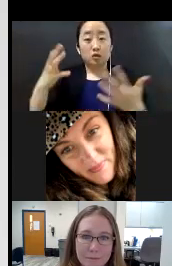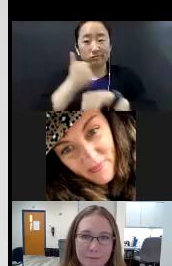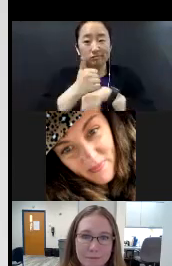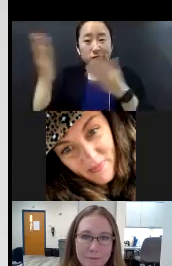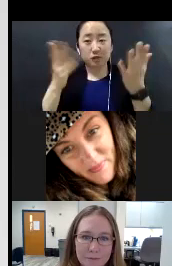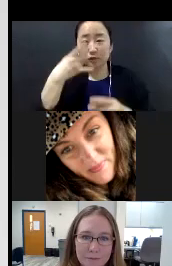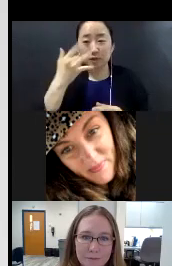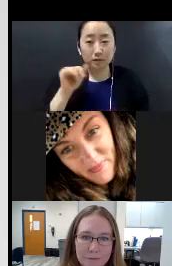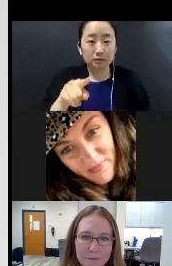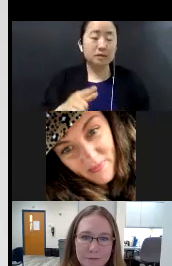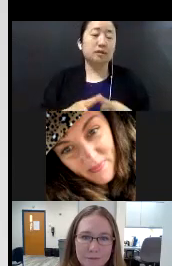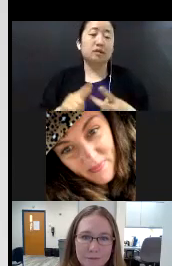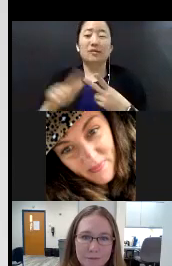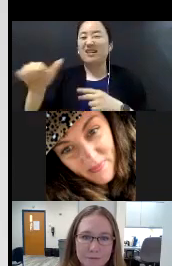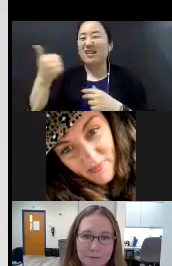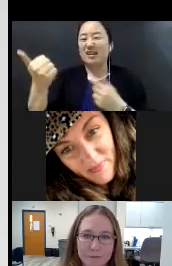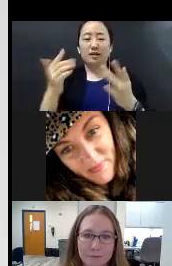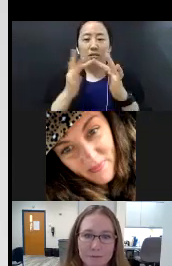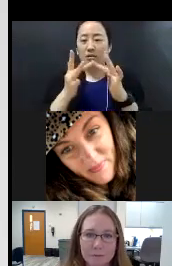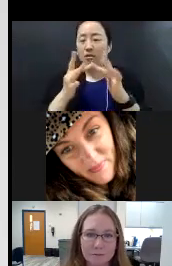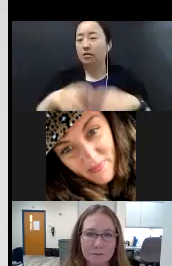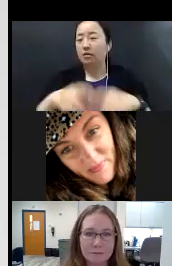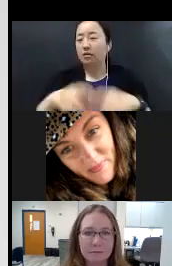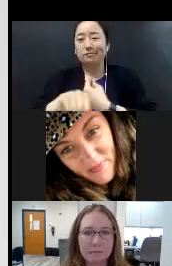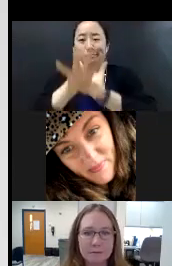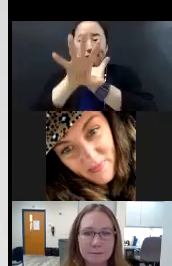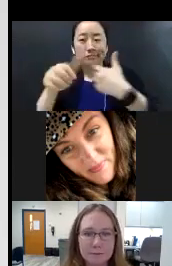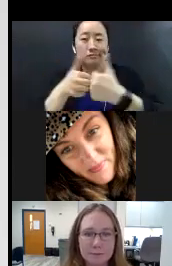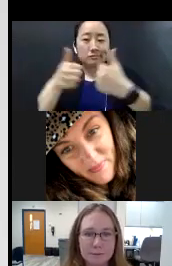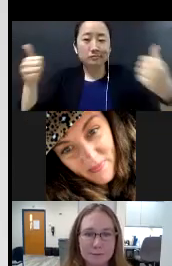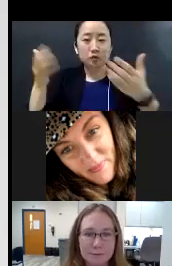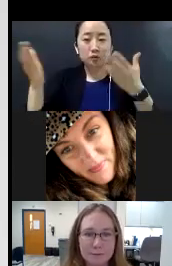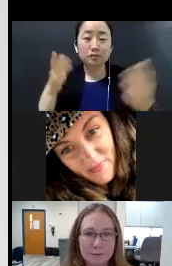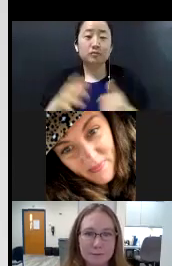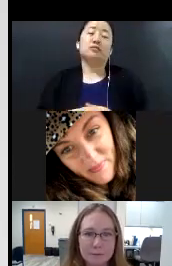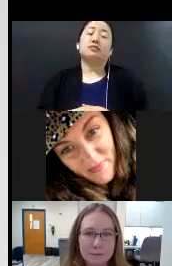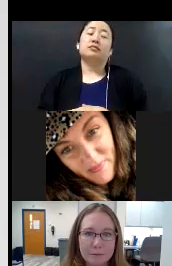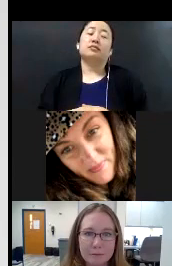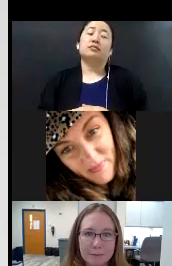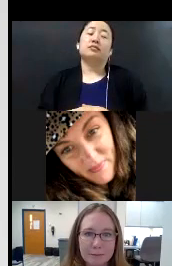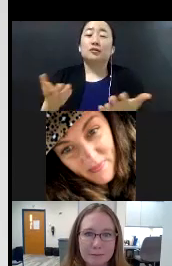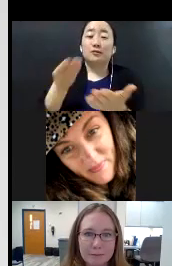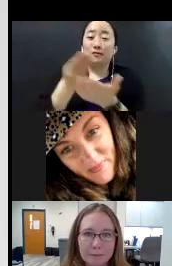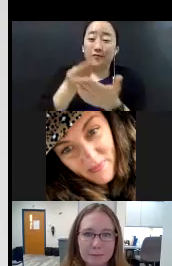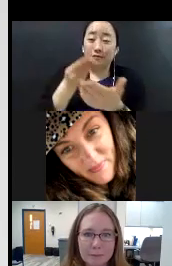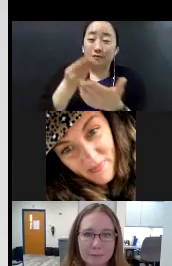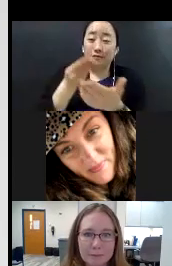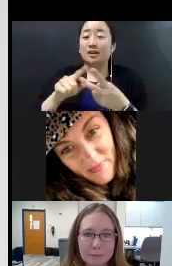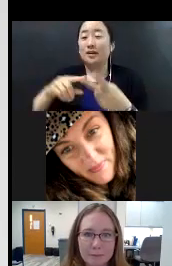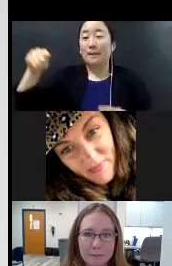TELEHEALTH SERVICES. FIRST OF ALL, FUNDING IN TERMS OF REIMBURSEMENT IS ALWAYS A HUGE QUESTION AS WELL, ESPECIALLY RELATED